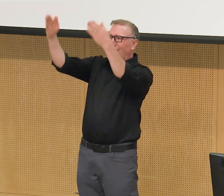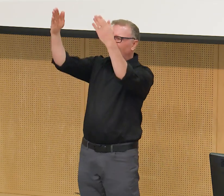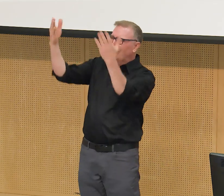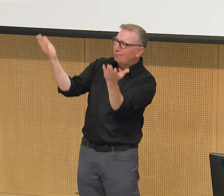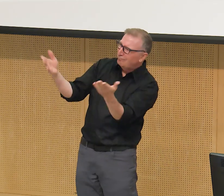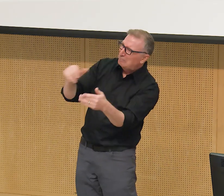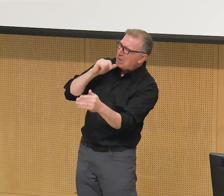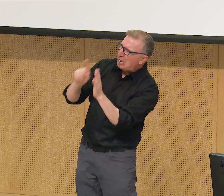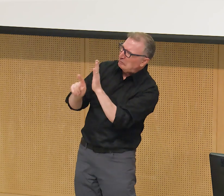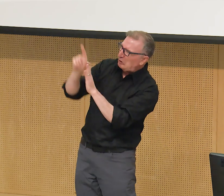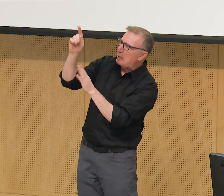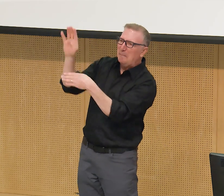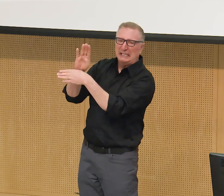that's in the middle of campus.